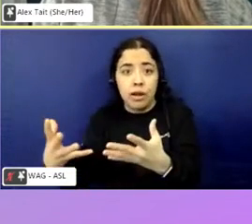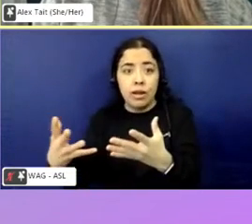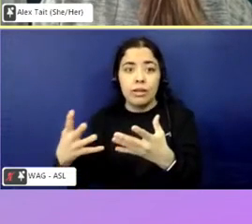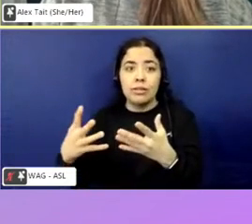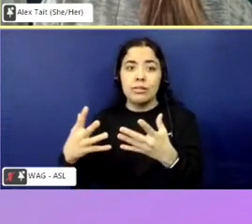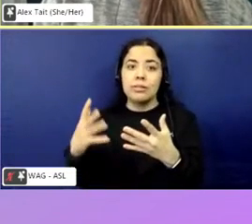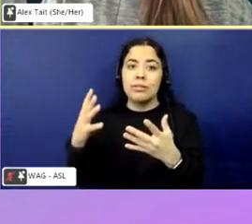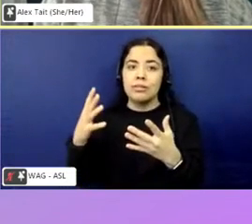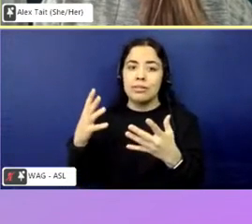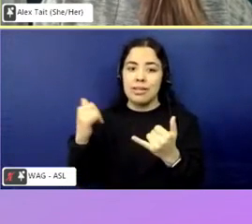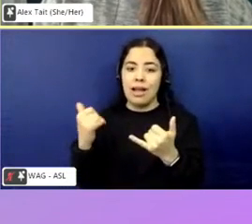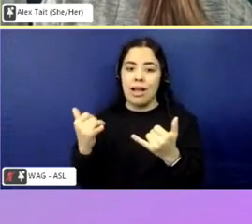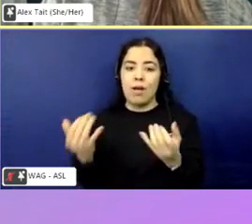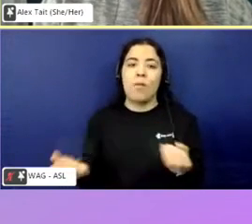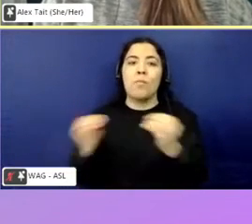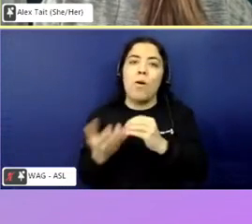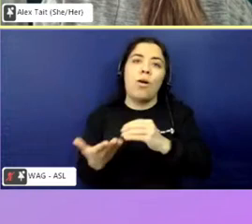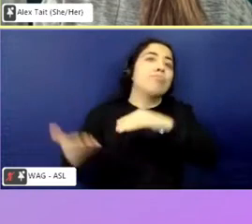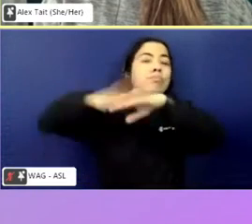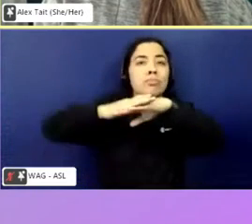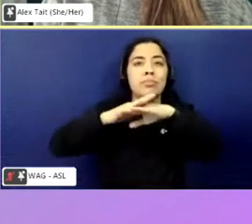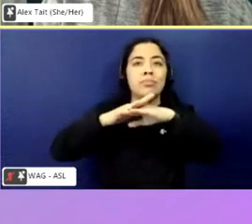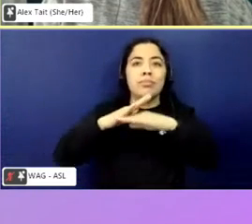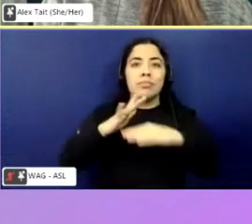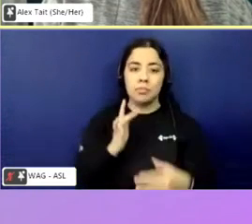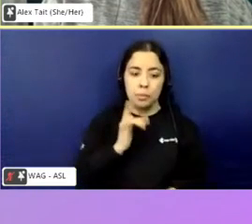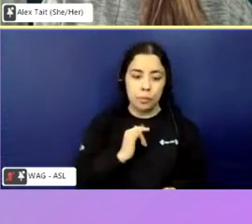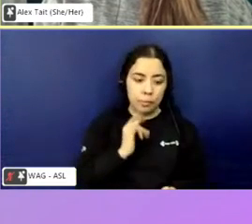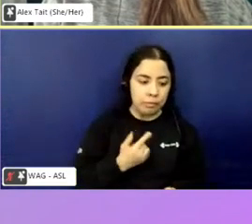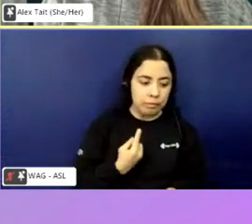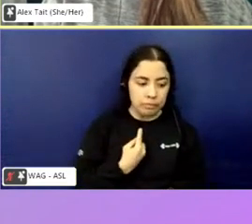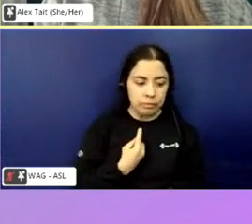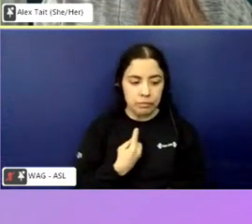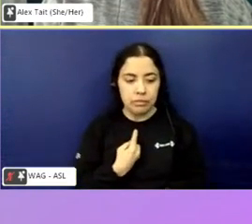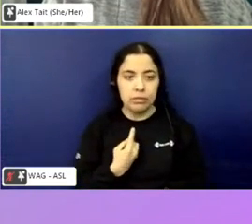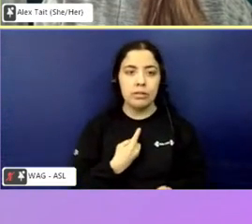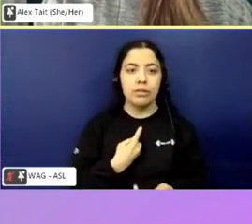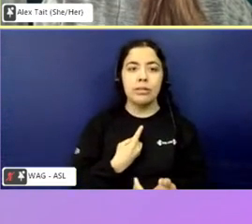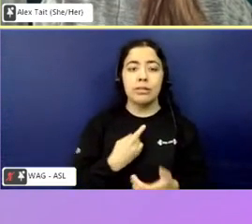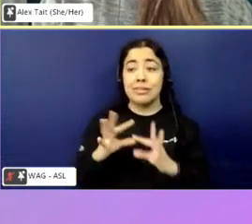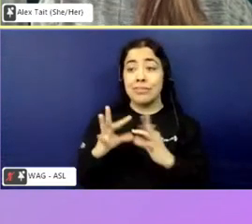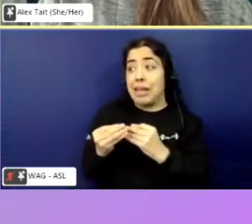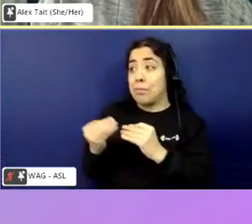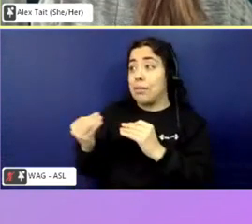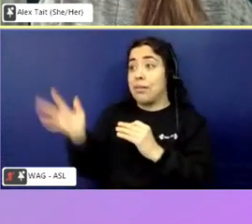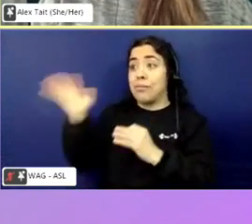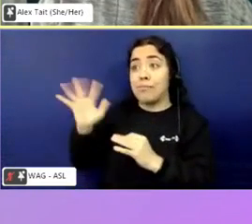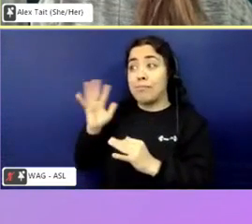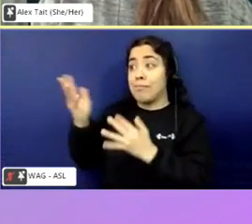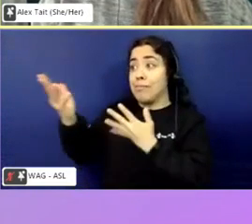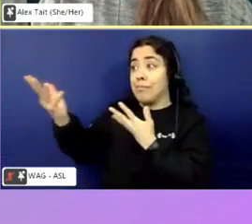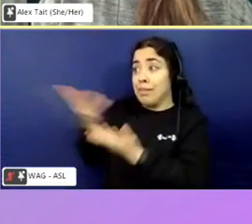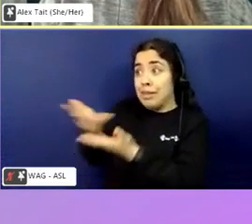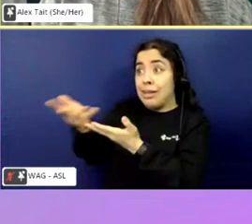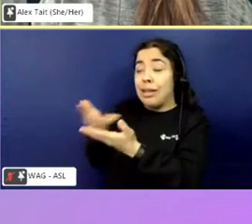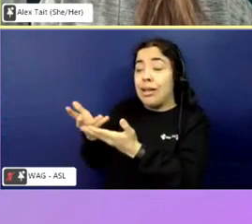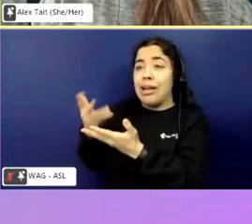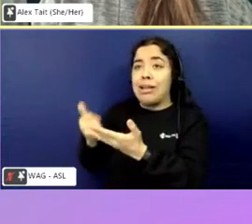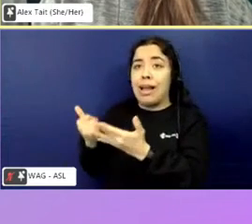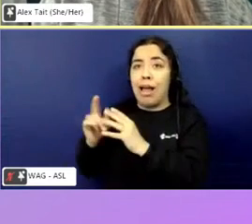to say, the internet as a communication tool has been associated with a lower level of loneliness, elicit closer